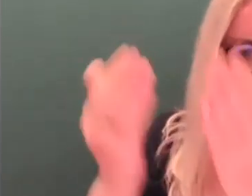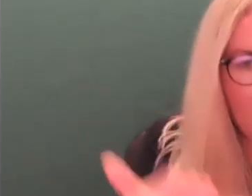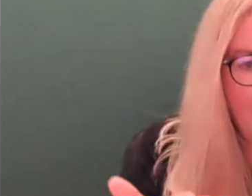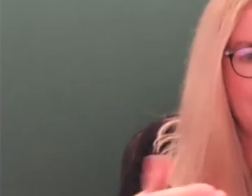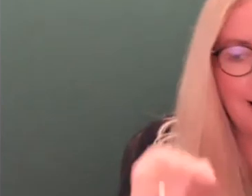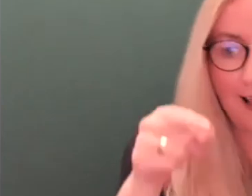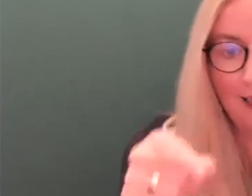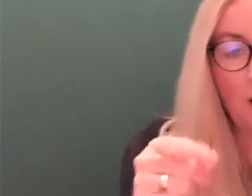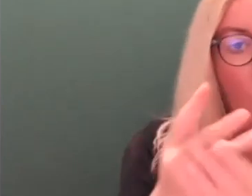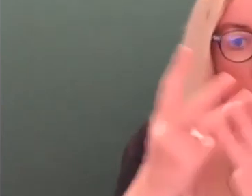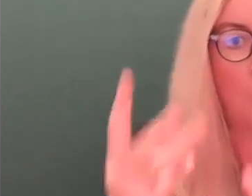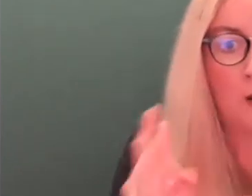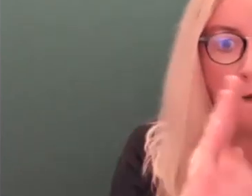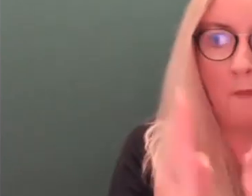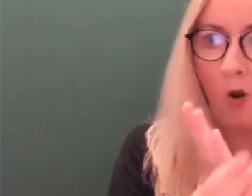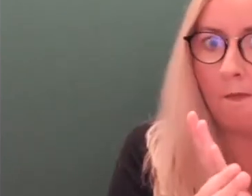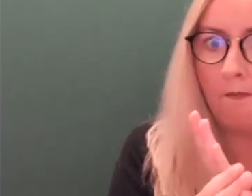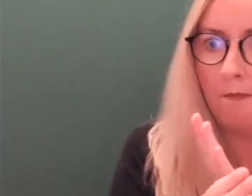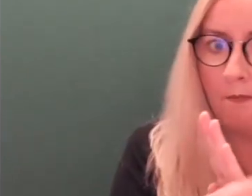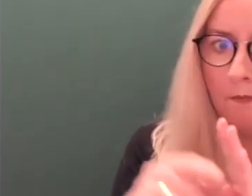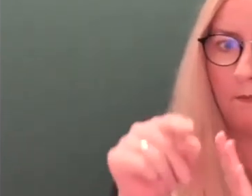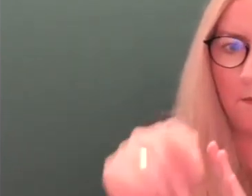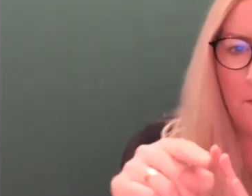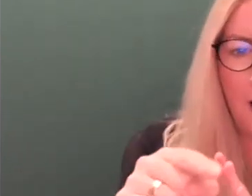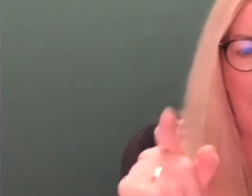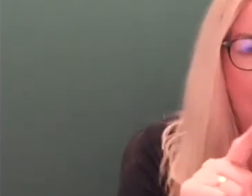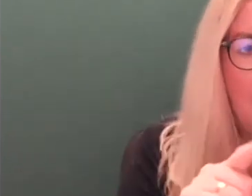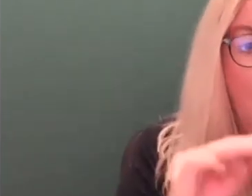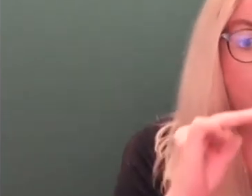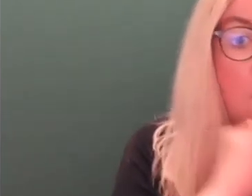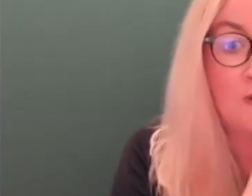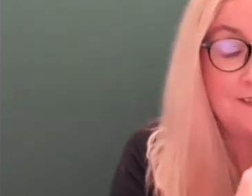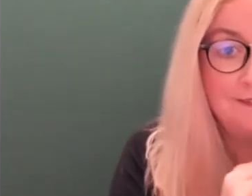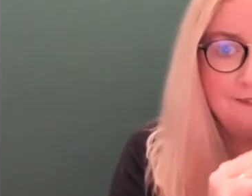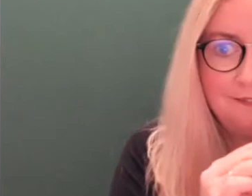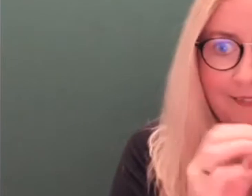want to puts themselves in a position where there will be an enforcement action, so it's to marry